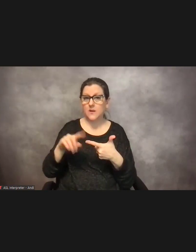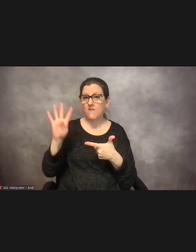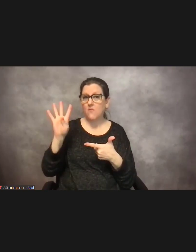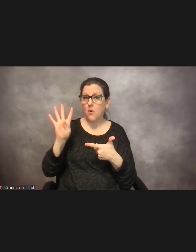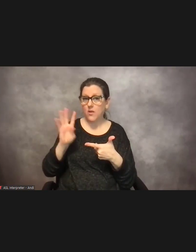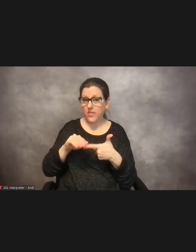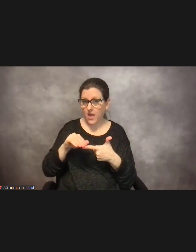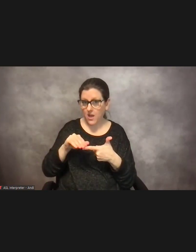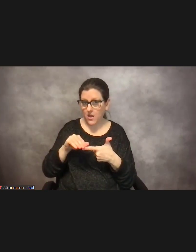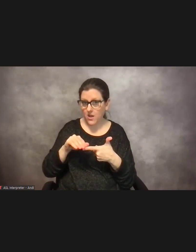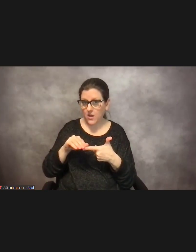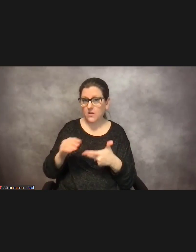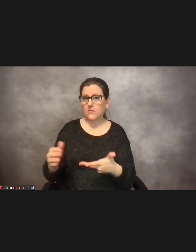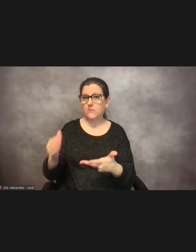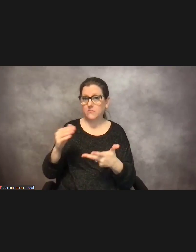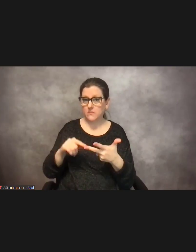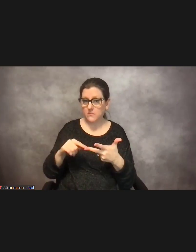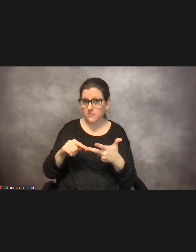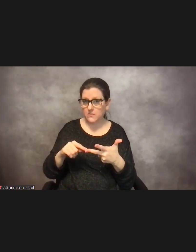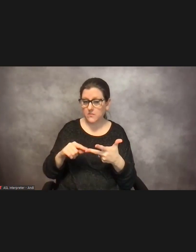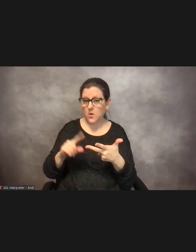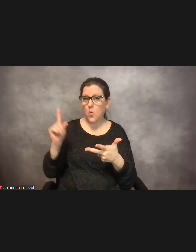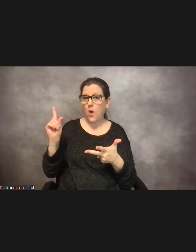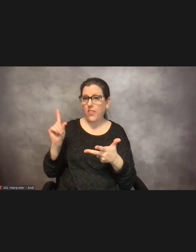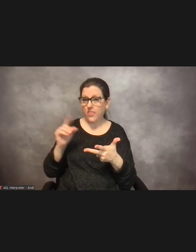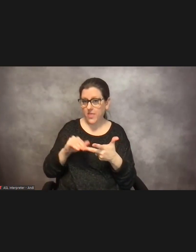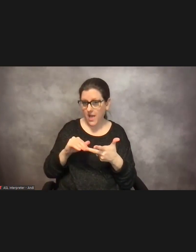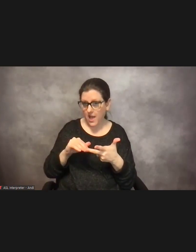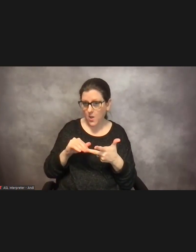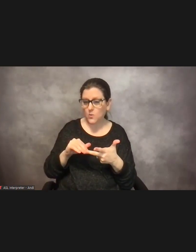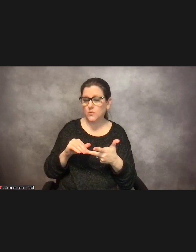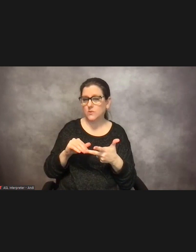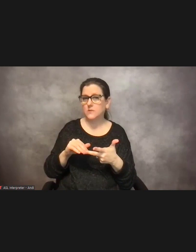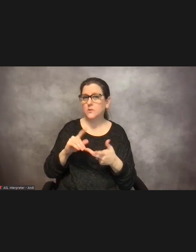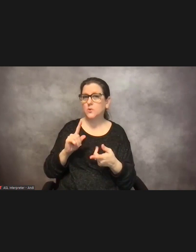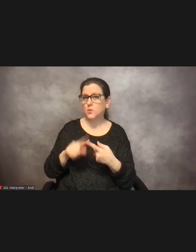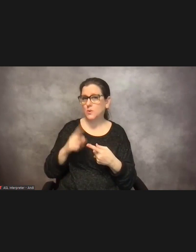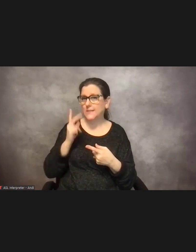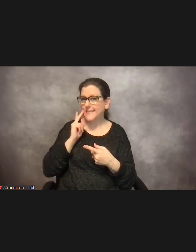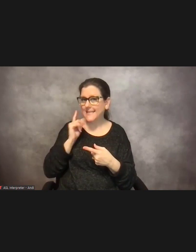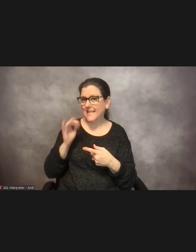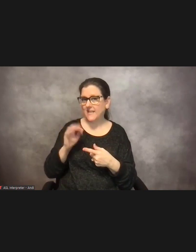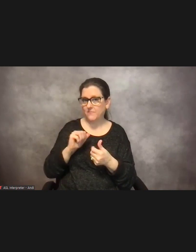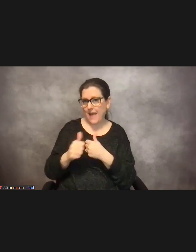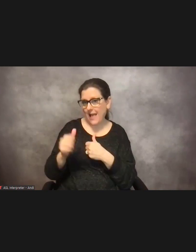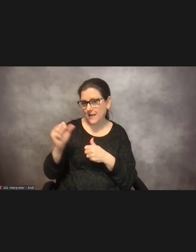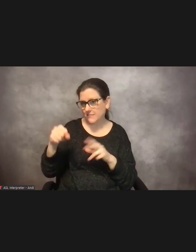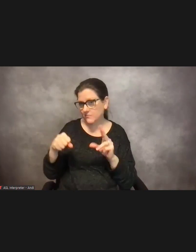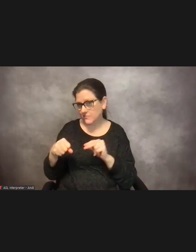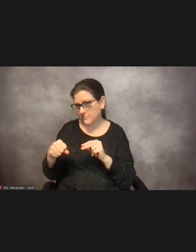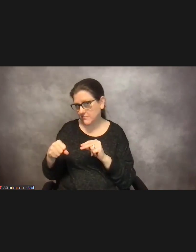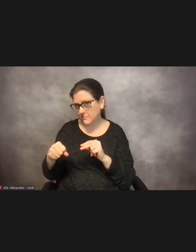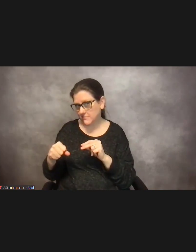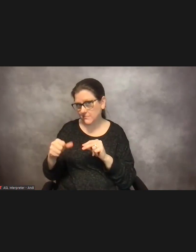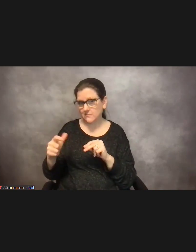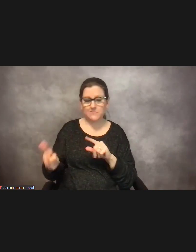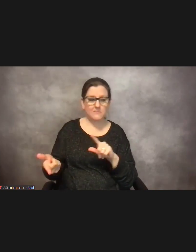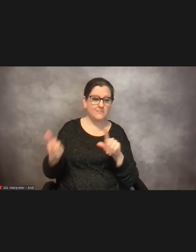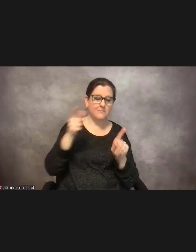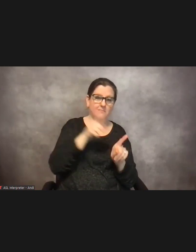So, you try it at the 2,000 first, then you go 4,000-hertz and determine whether the child passed or not, then 1,000 and, then, you